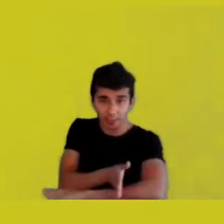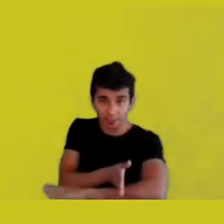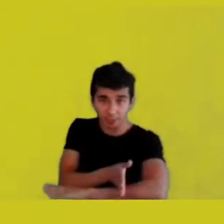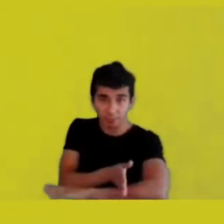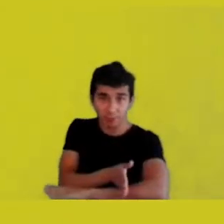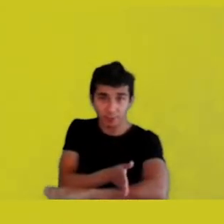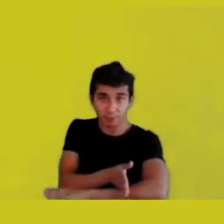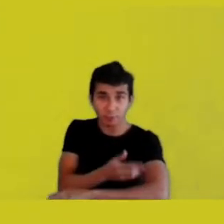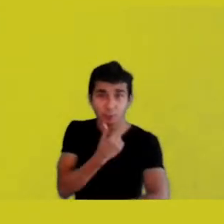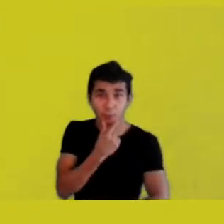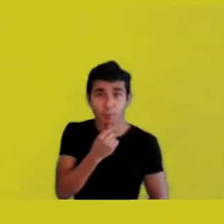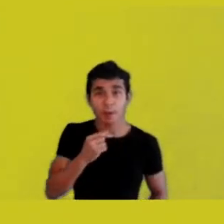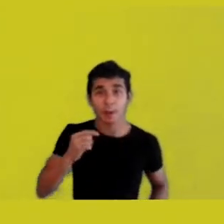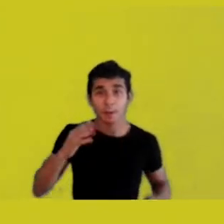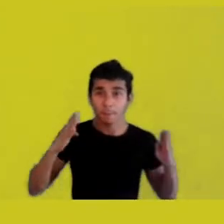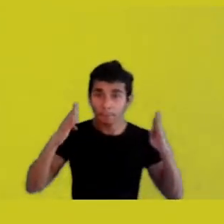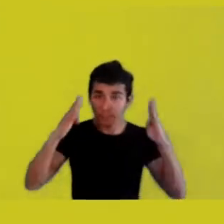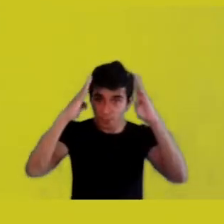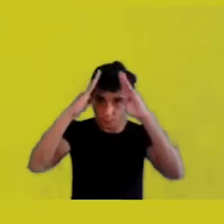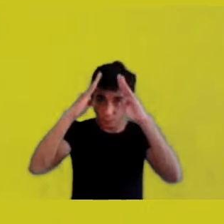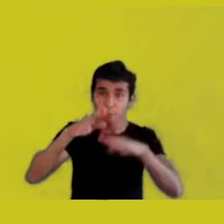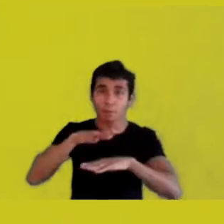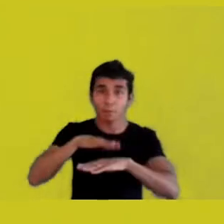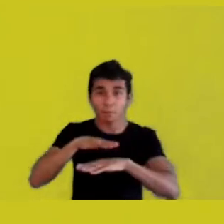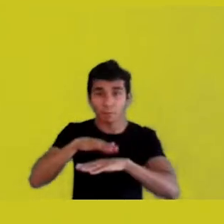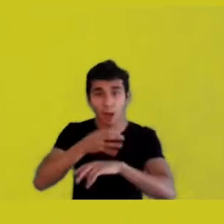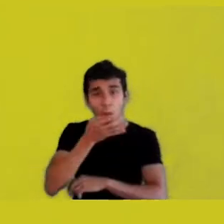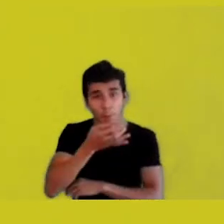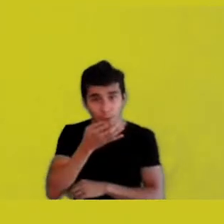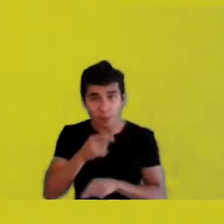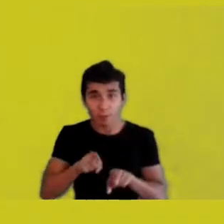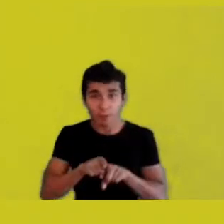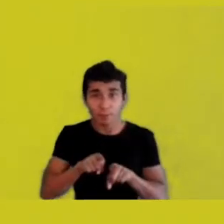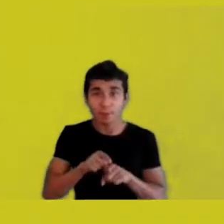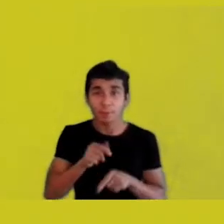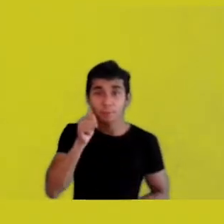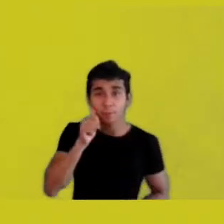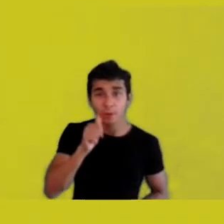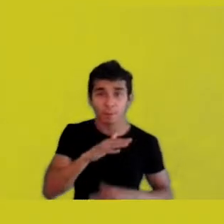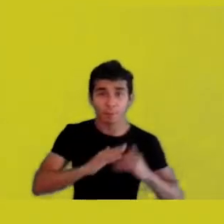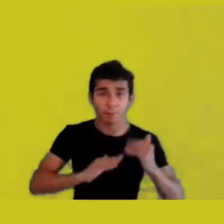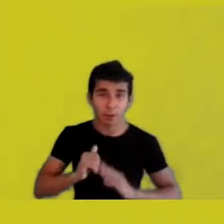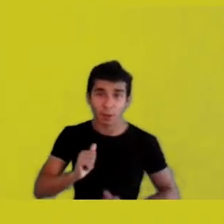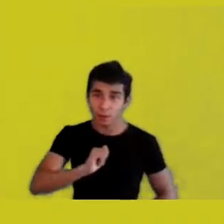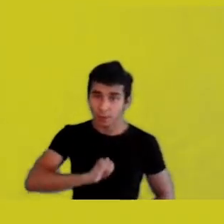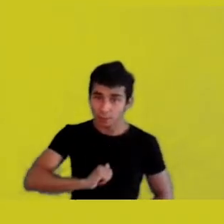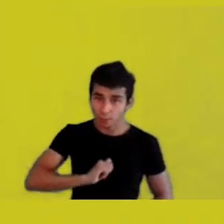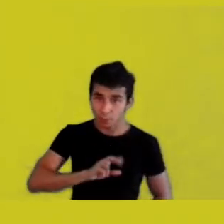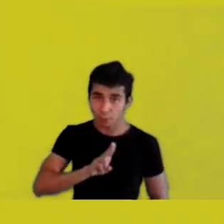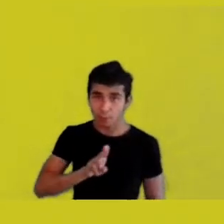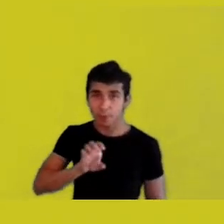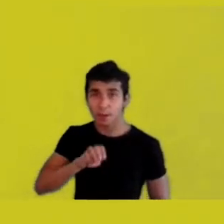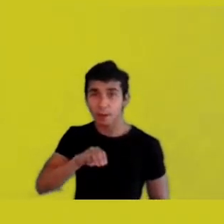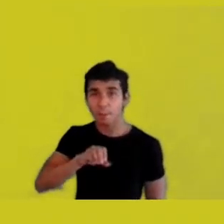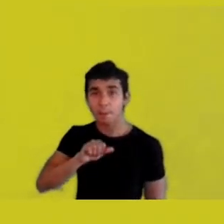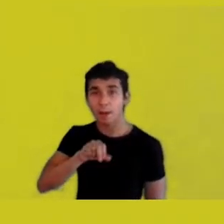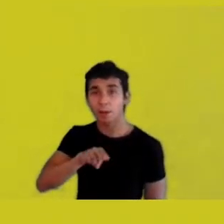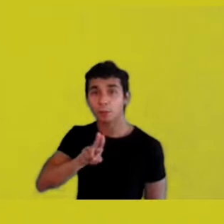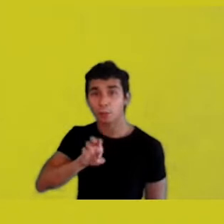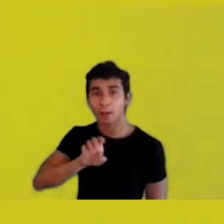and anthropologist Emmanuelle Tall retrieves Pitts’ observation -